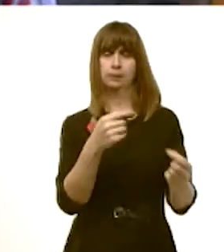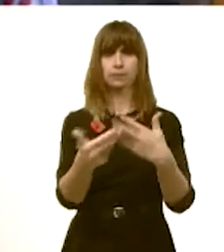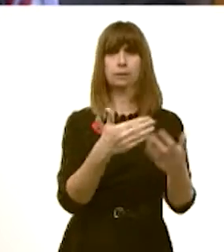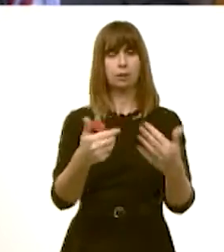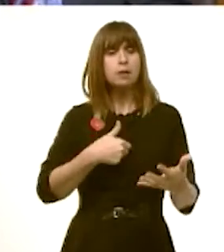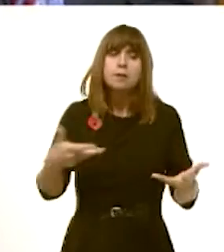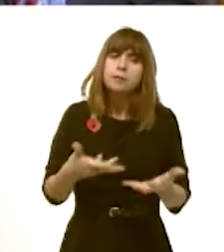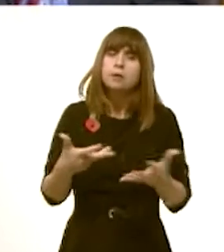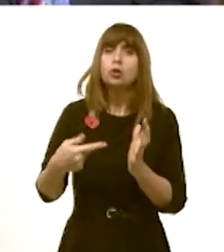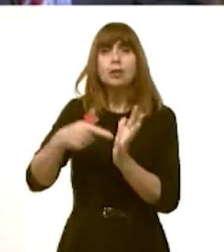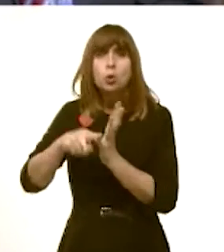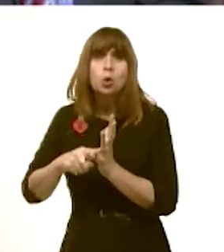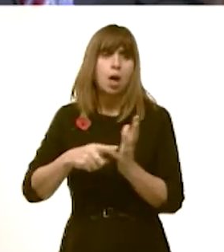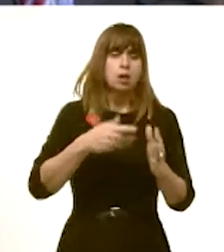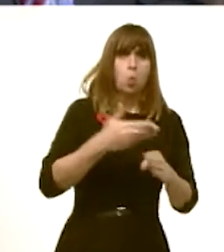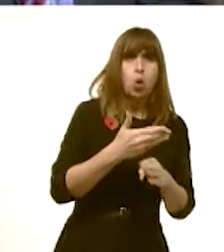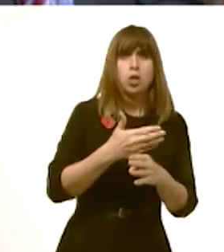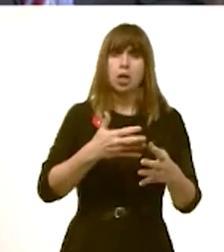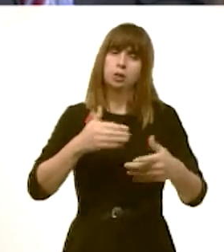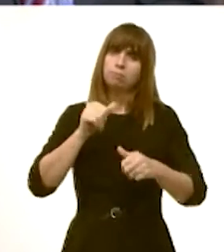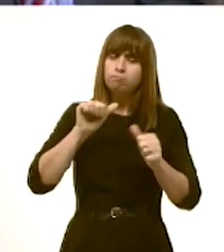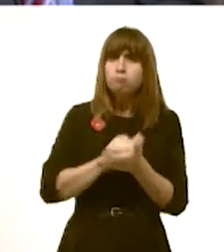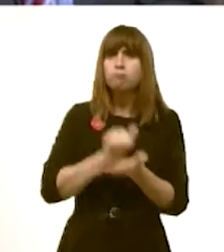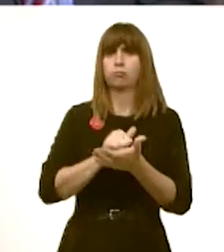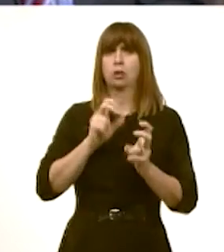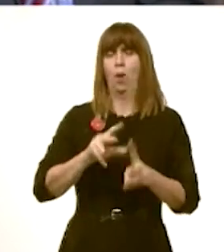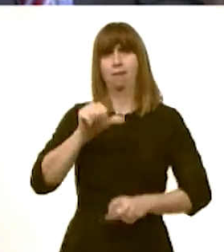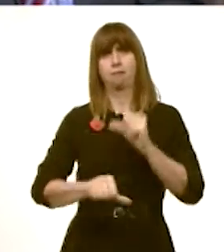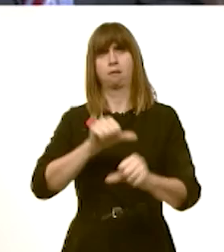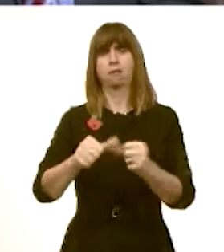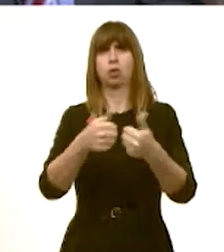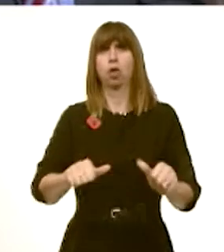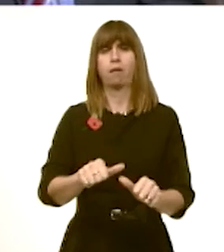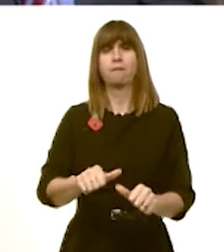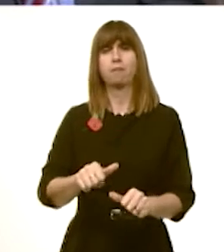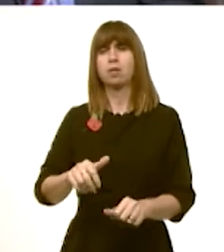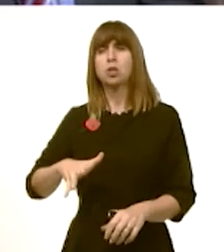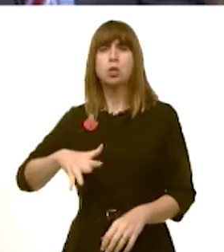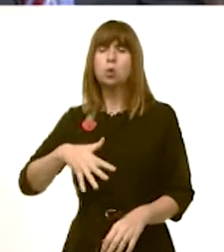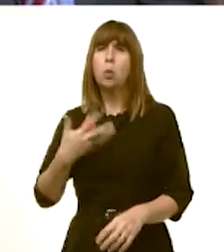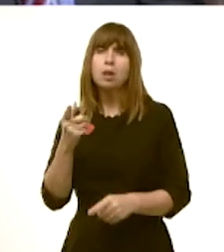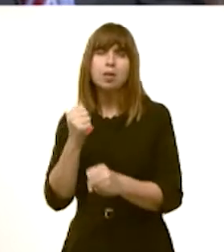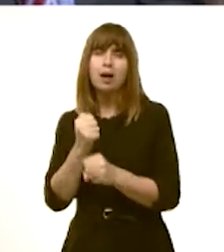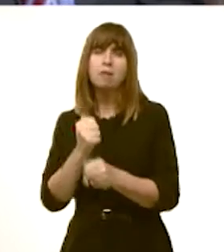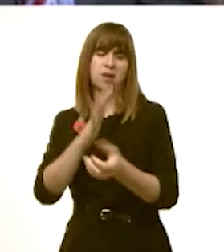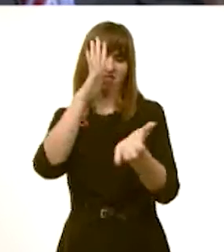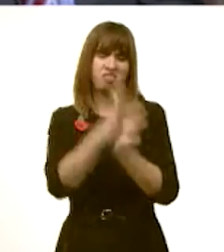constructively to resolve those issues affecting the workplace, rather than trying to undermine trade unions, which is what the Tories want to do.